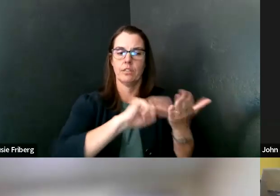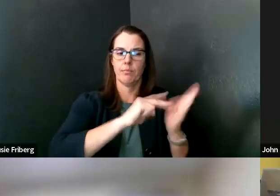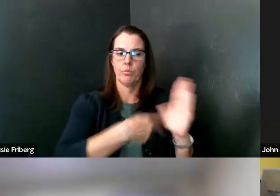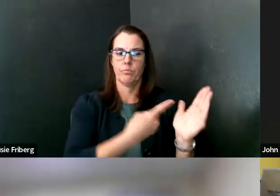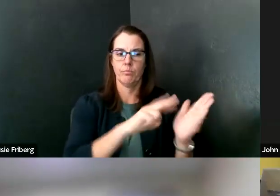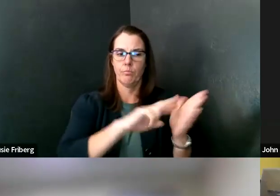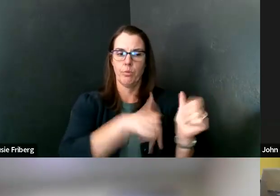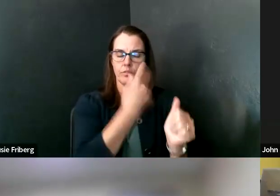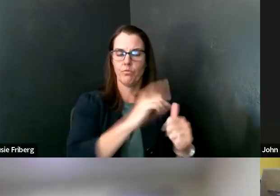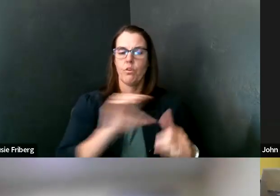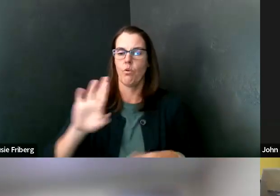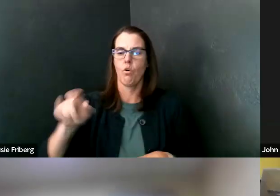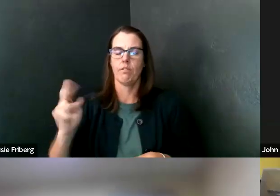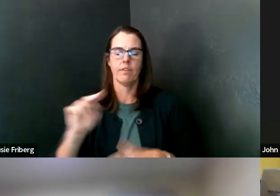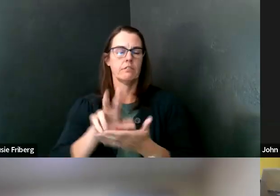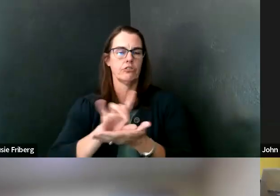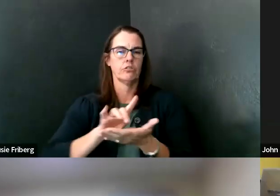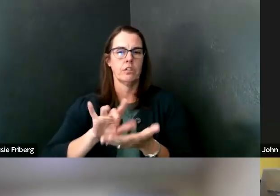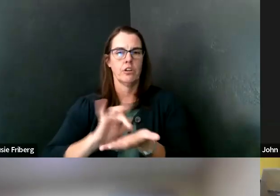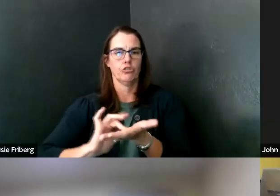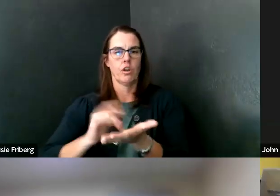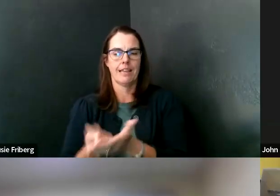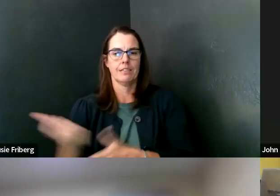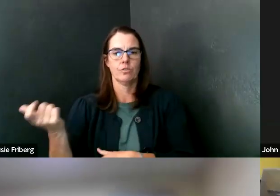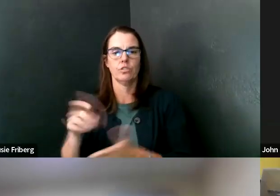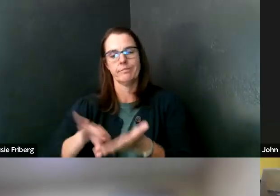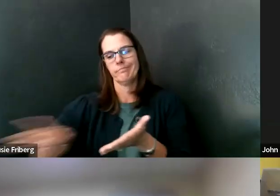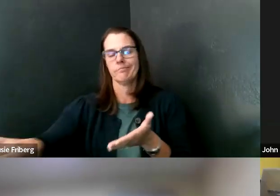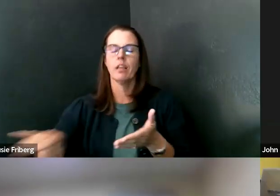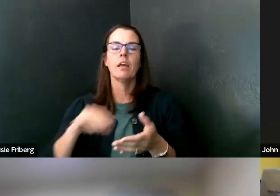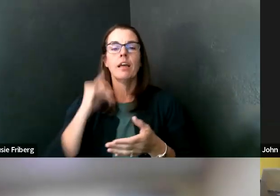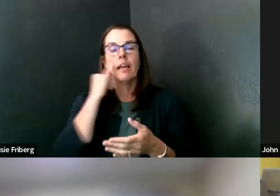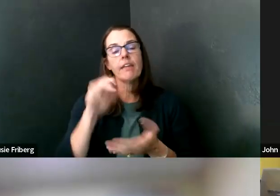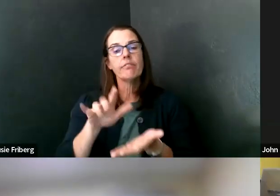exclusion. Any selection of a drug with an orphan designation even if the drug is also approved for